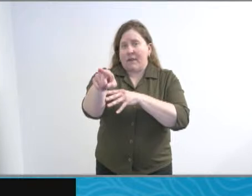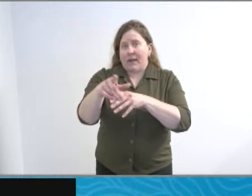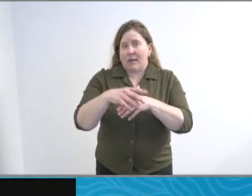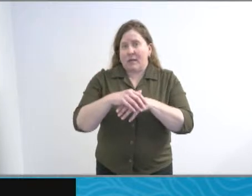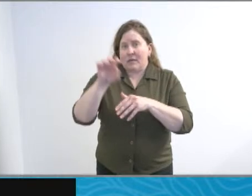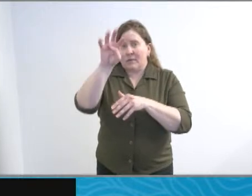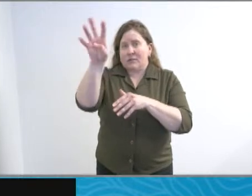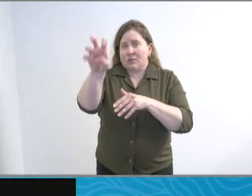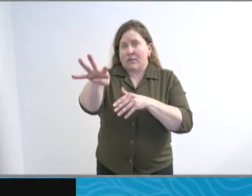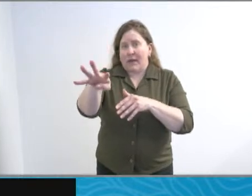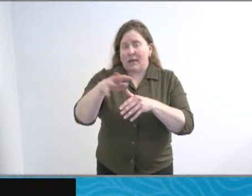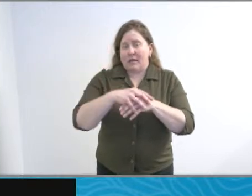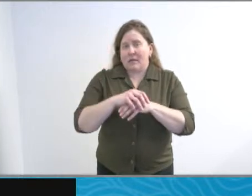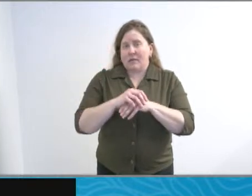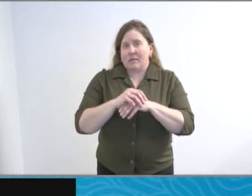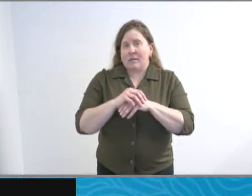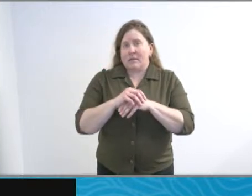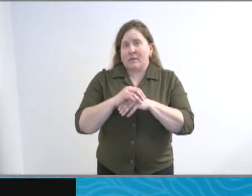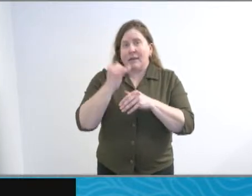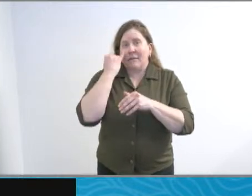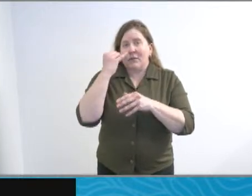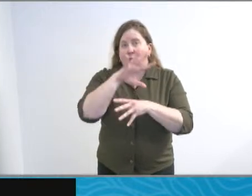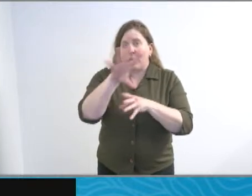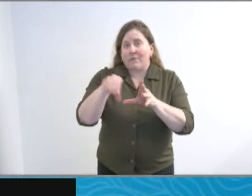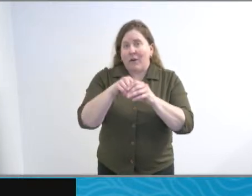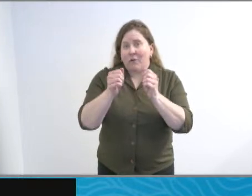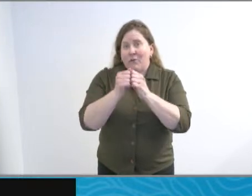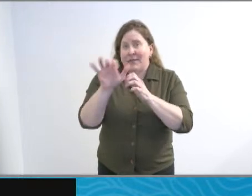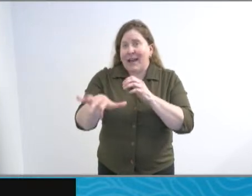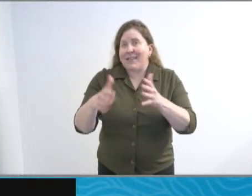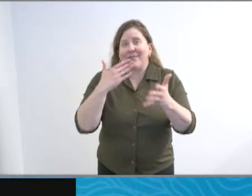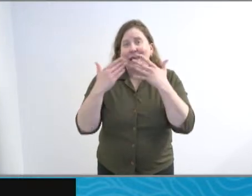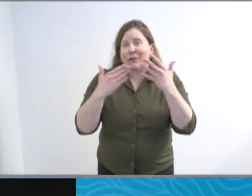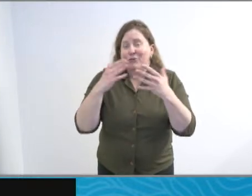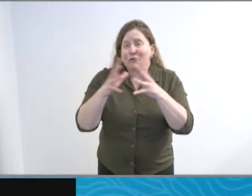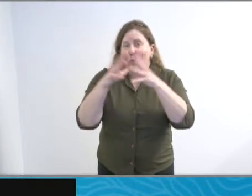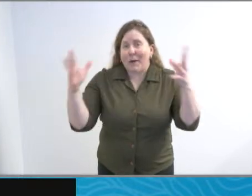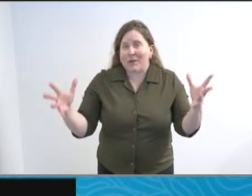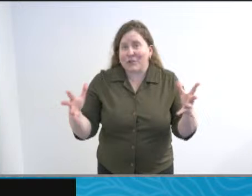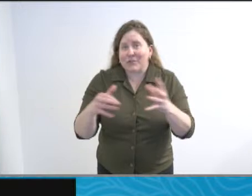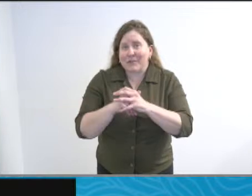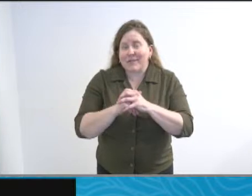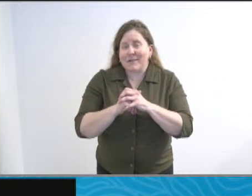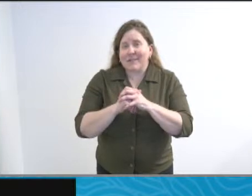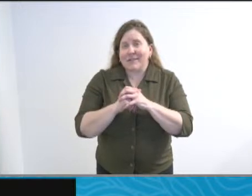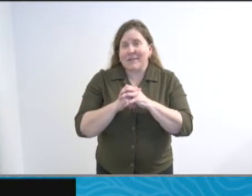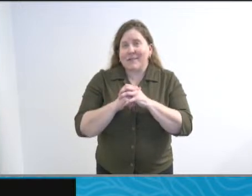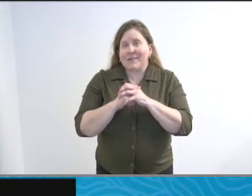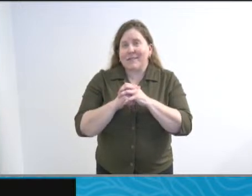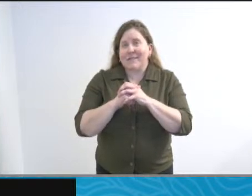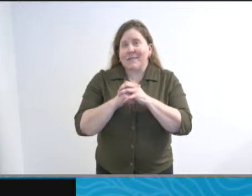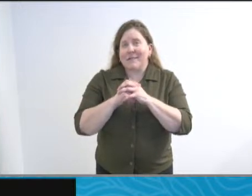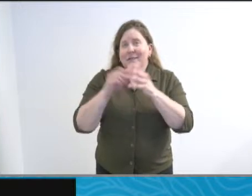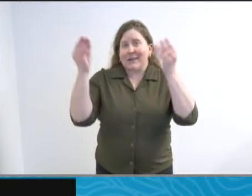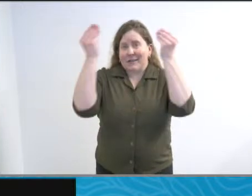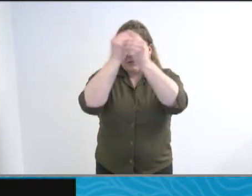of that, thank you for that. And so all of this is familiar to you when we say data points in which you voted,